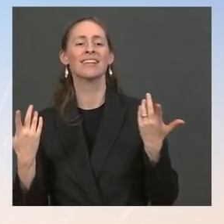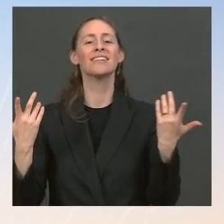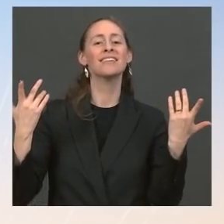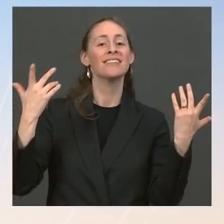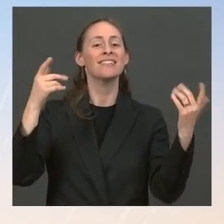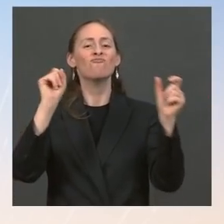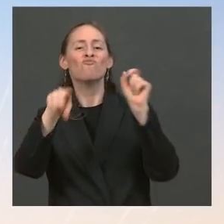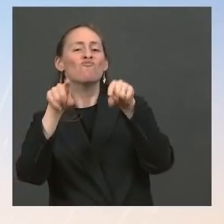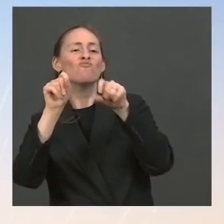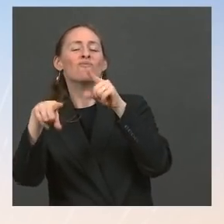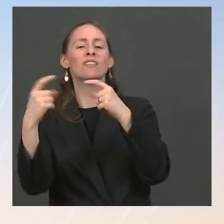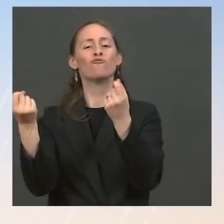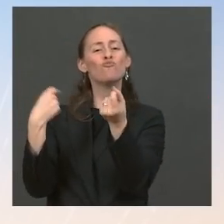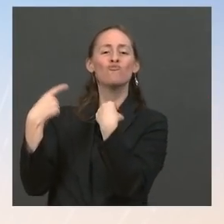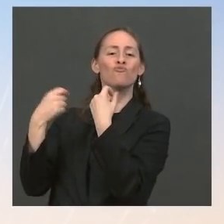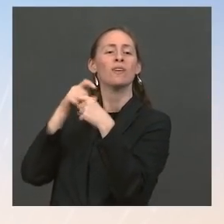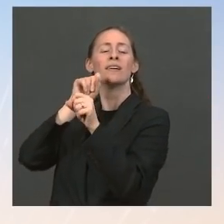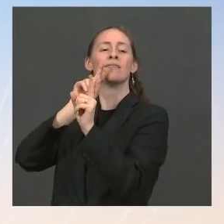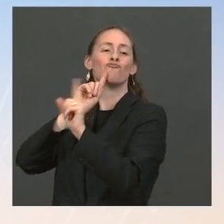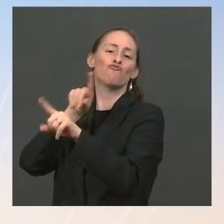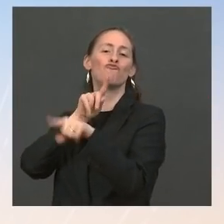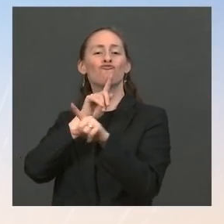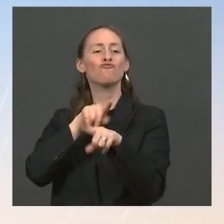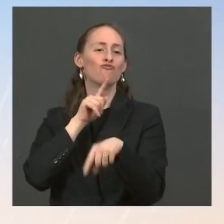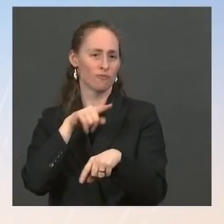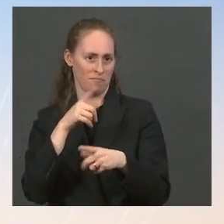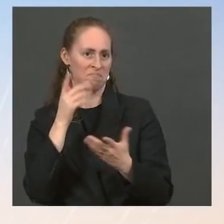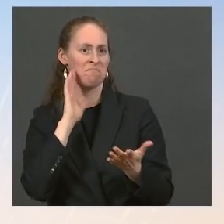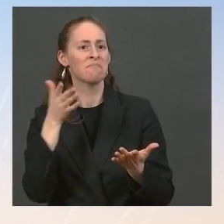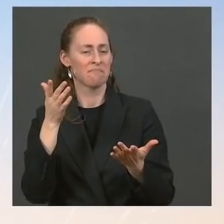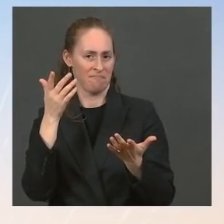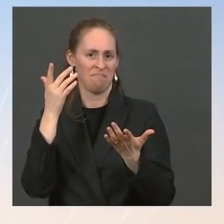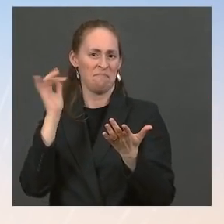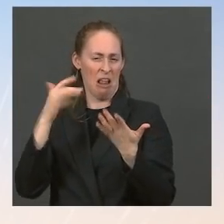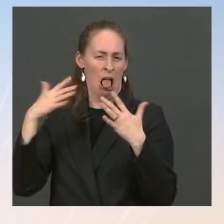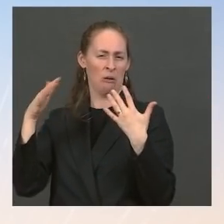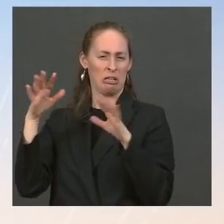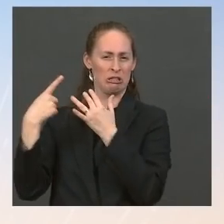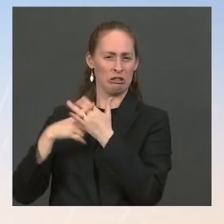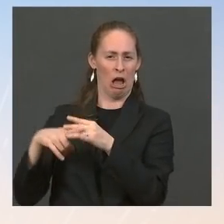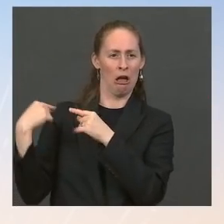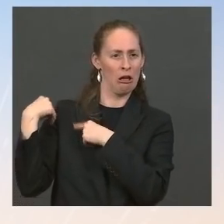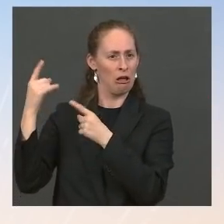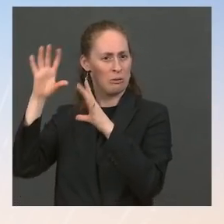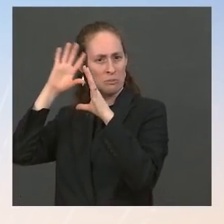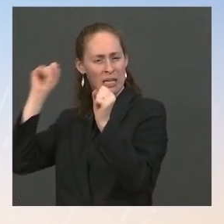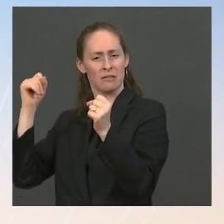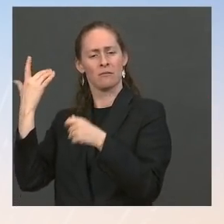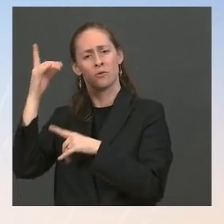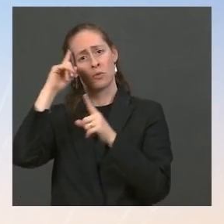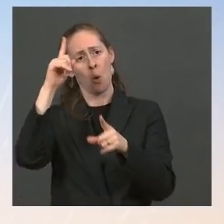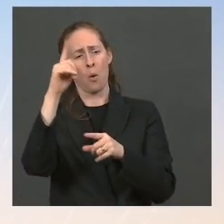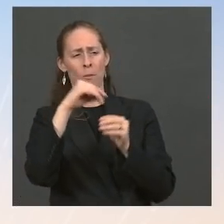that the team here will have done, including the President, to go out there and communicate directly with the American people. The Press: Thanks. Oh, sorry. >> Ms. Psaki: Oh -- The Press: No? Go ahead. Okay.